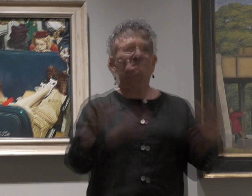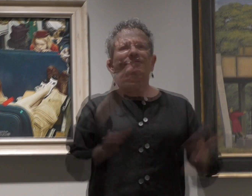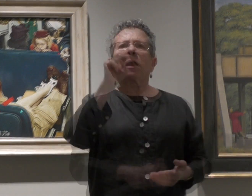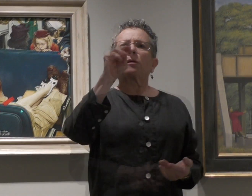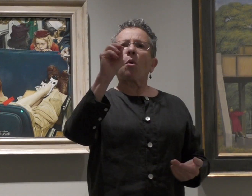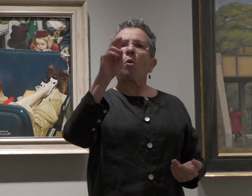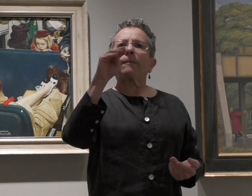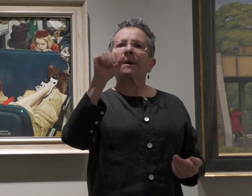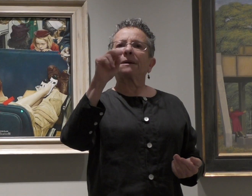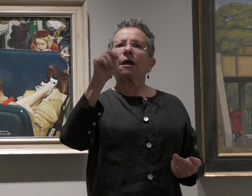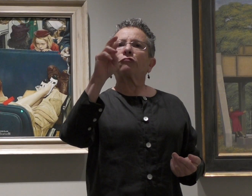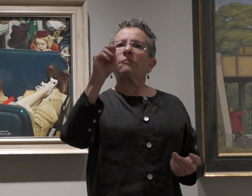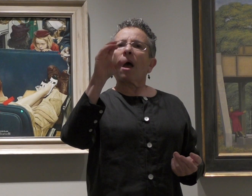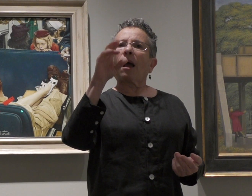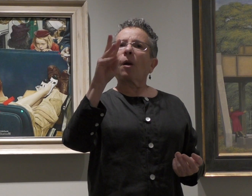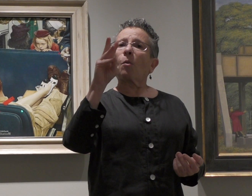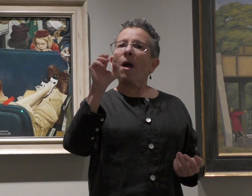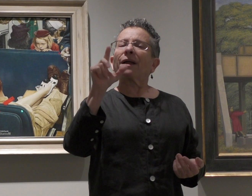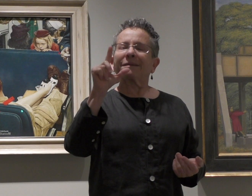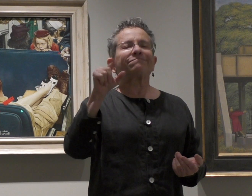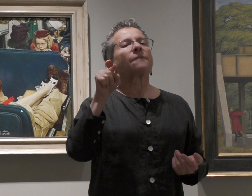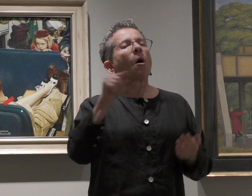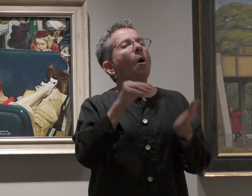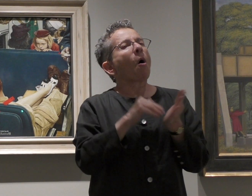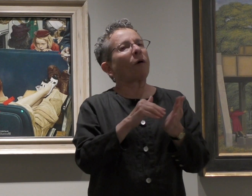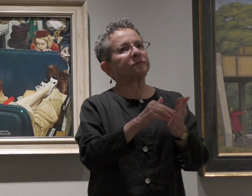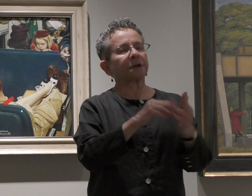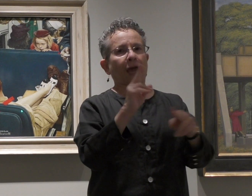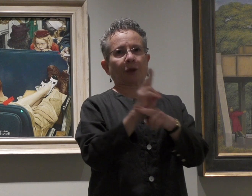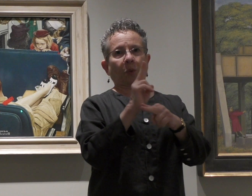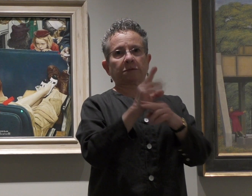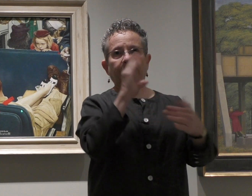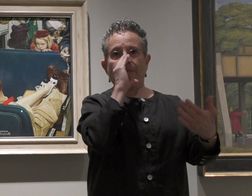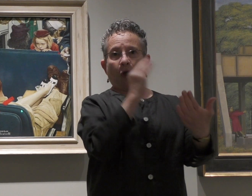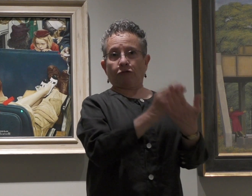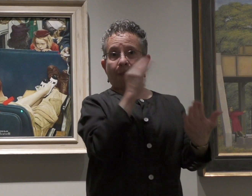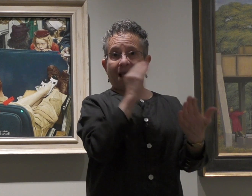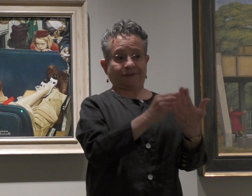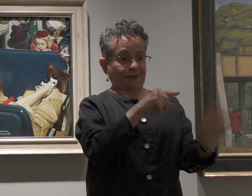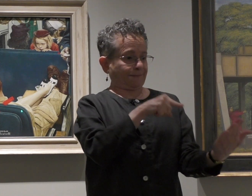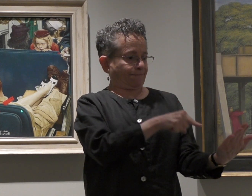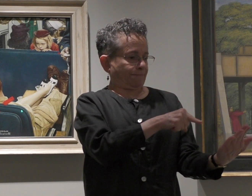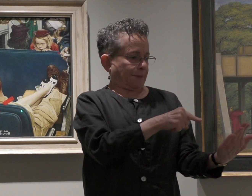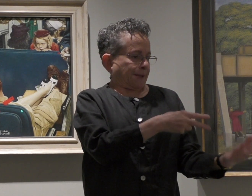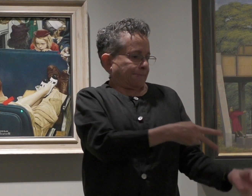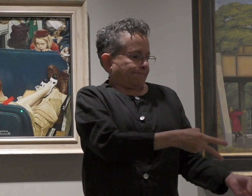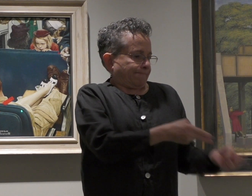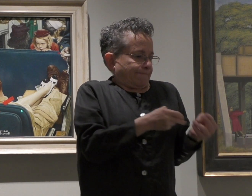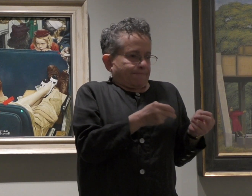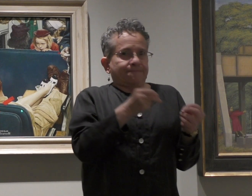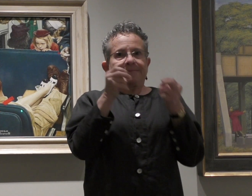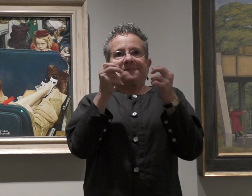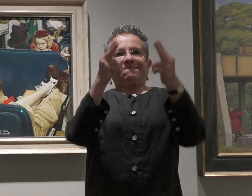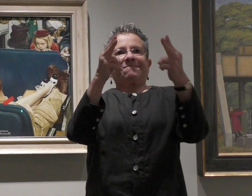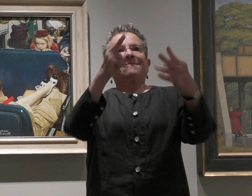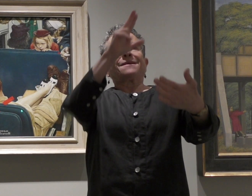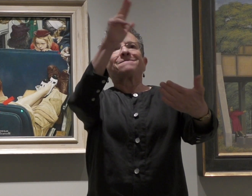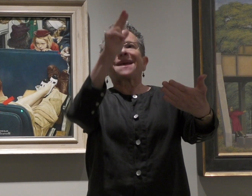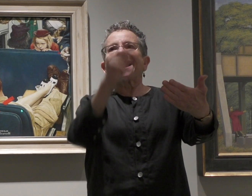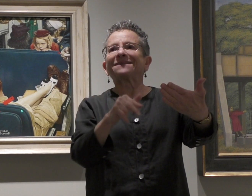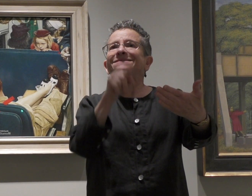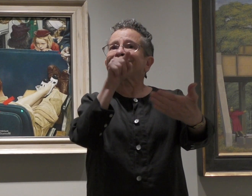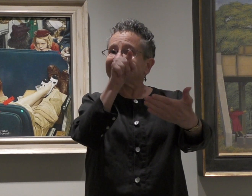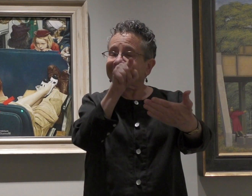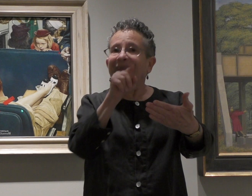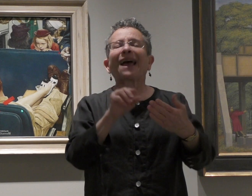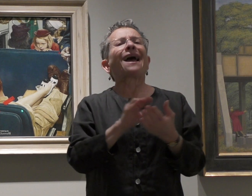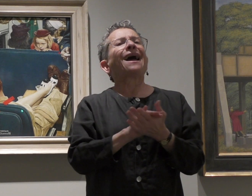Norman Rockwell often used photographs when creating his paintings.